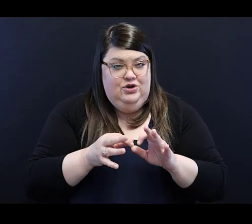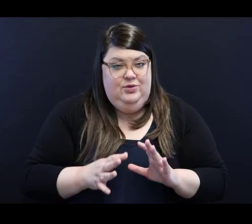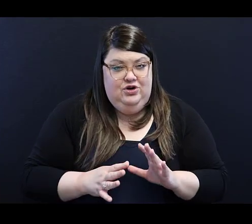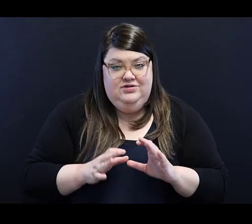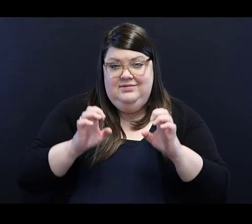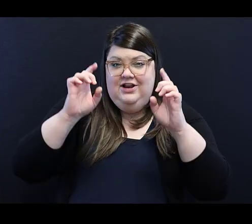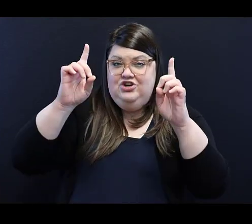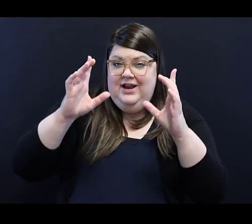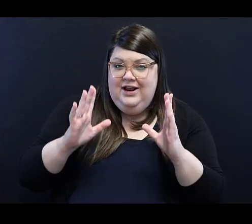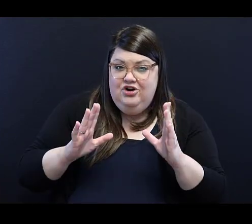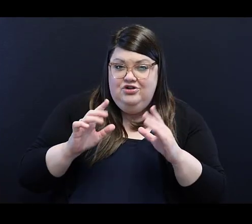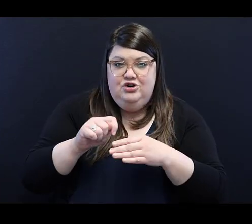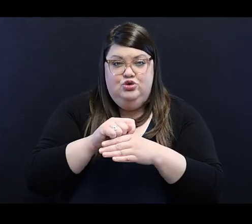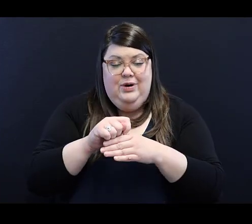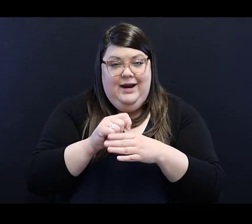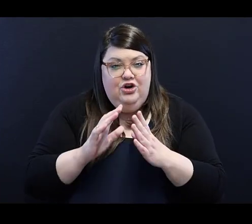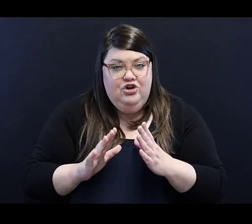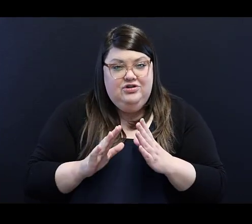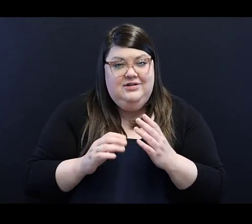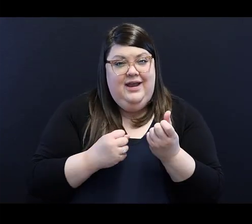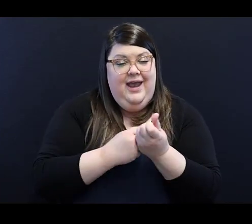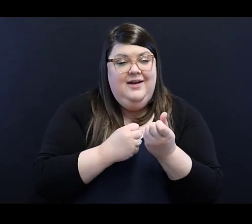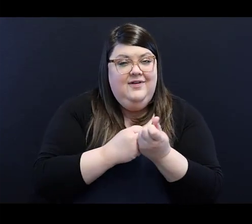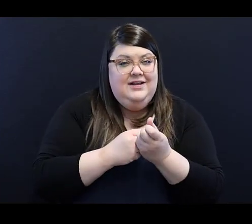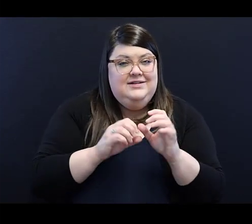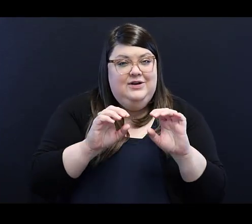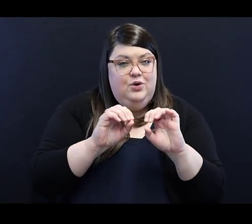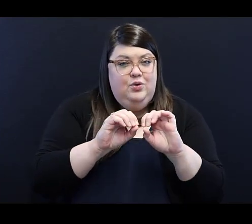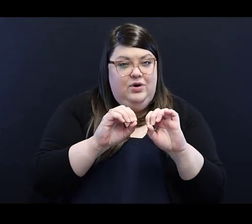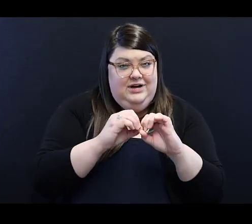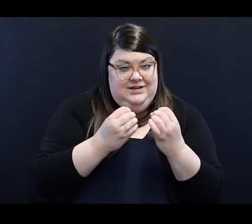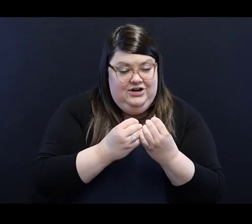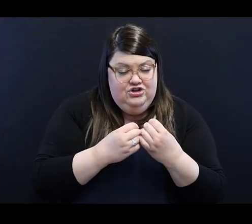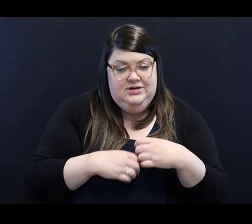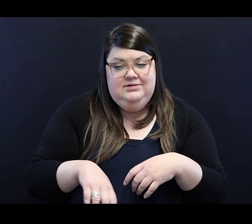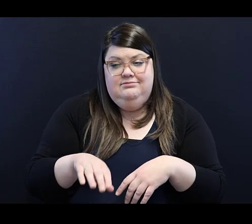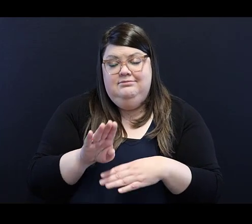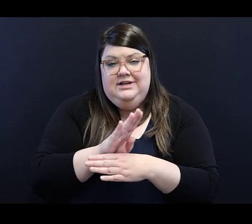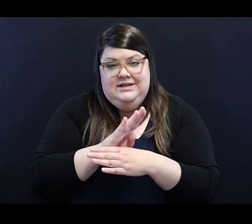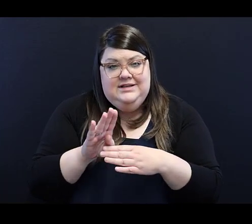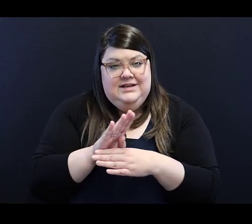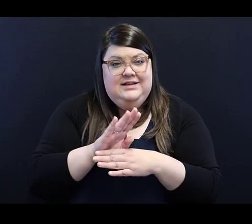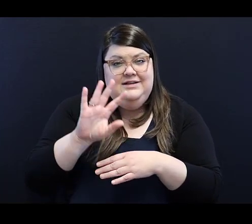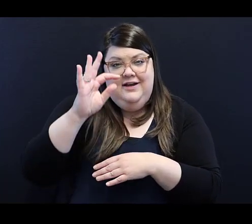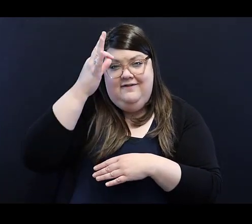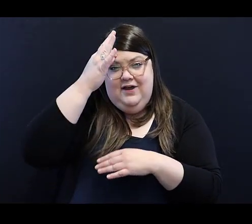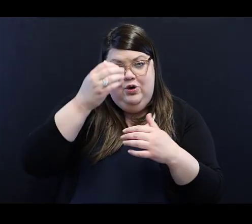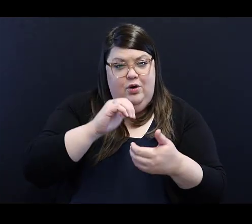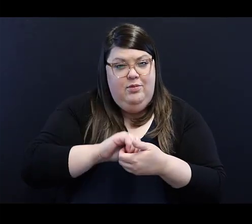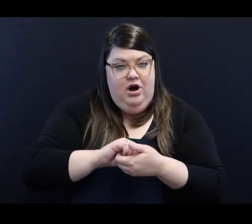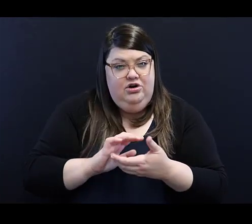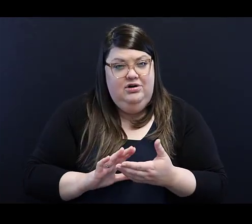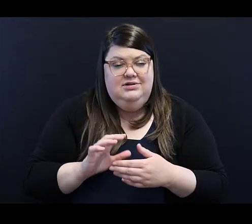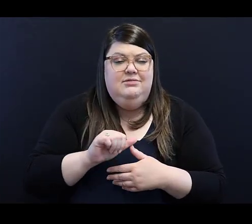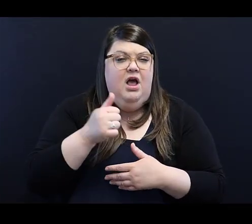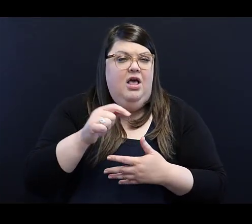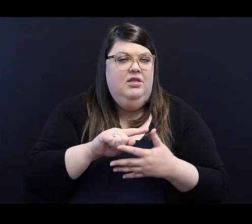trainers, advocacy organizations, businesses, Federal partners, and other relevant stakeholders.